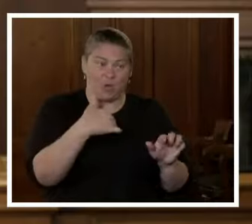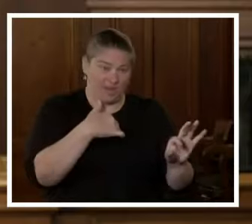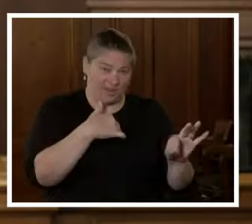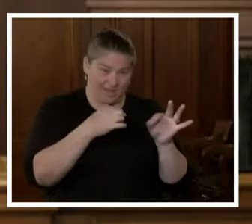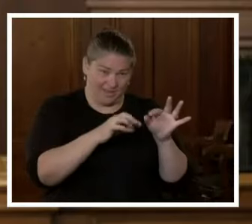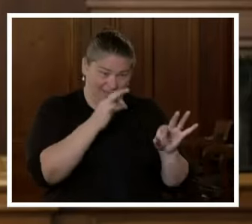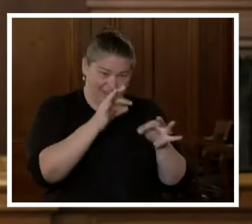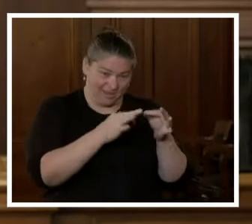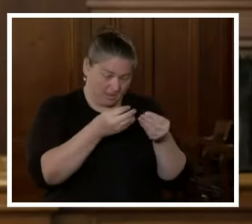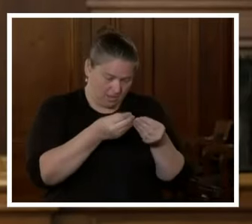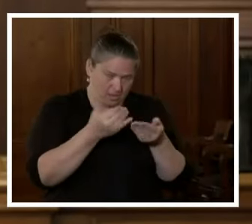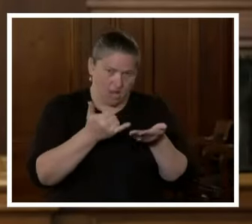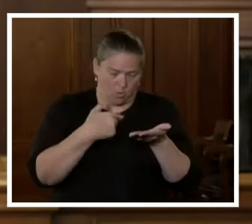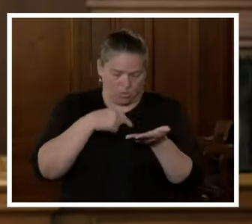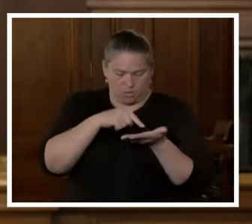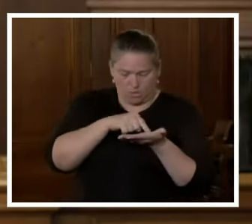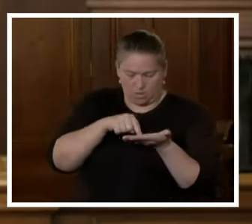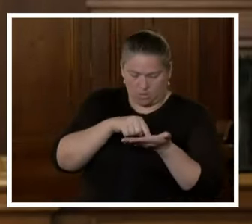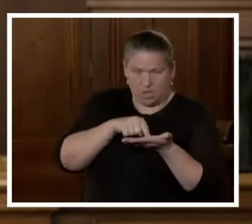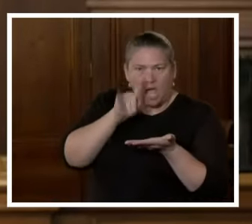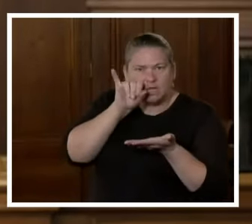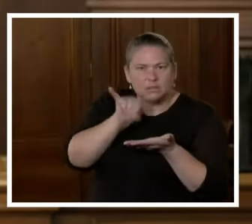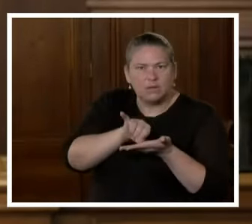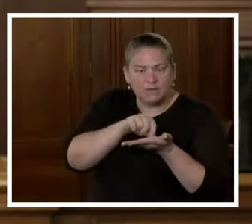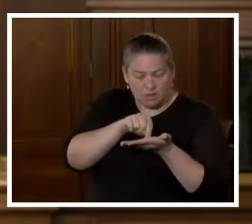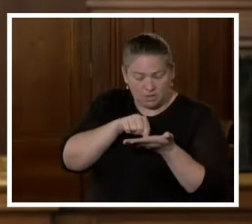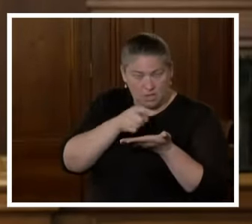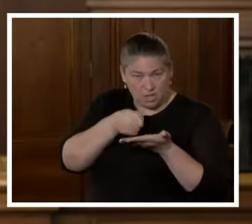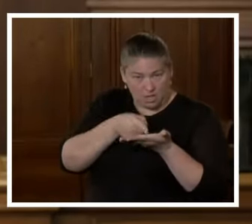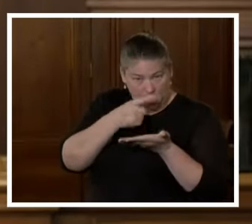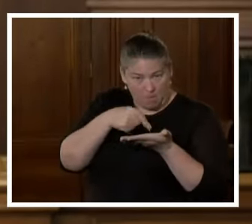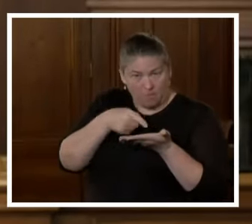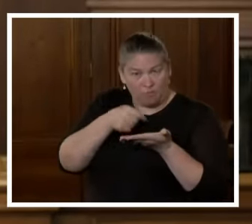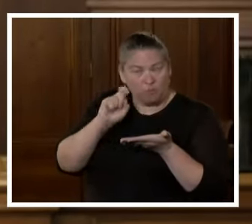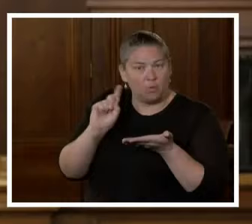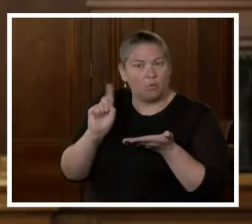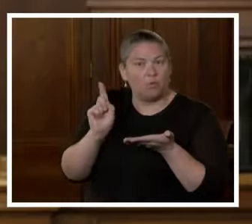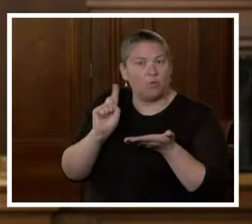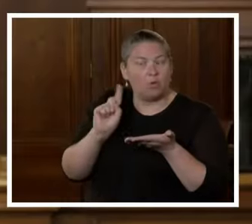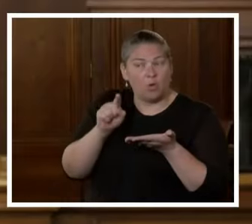DESCRIBED. WE ALSO HAVE FORENSIC EVIDENCE WHICH IN THIS CASE WILL PLEURAL